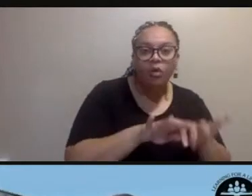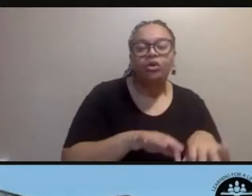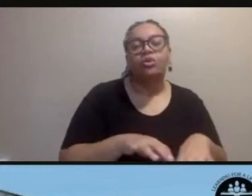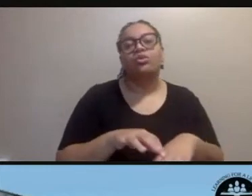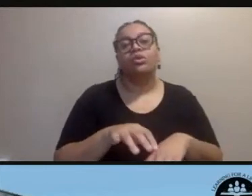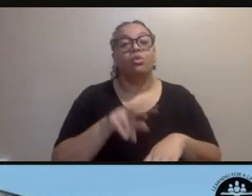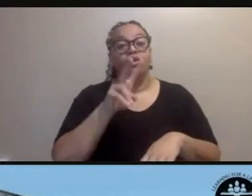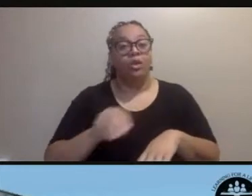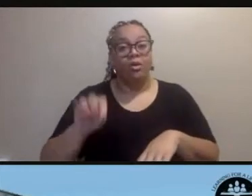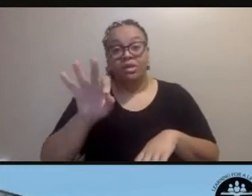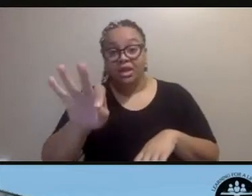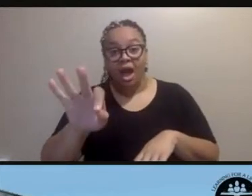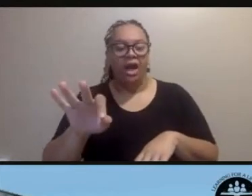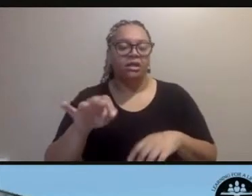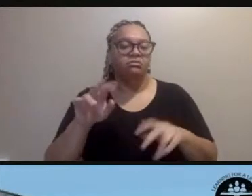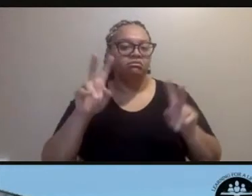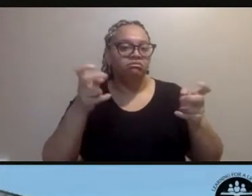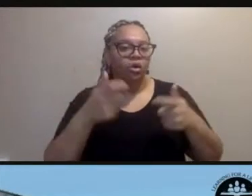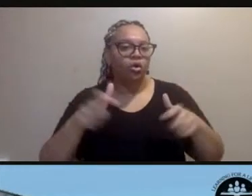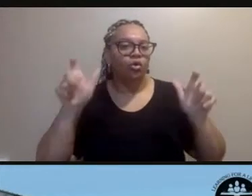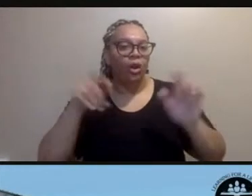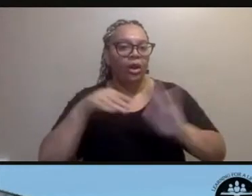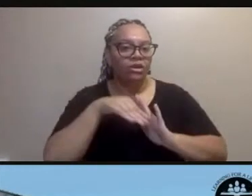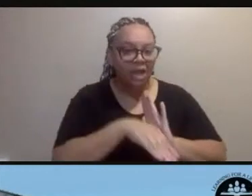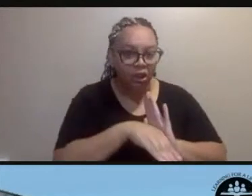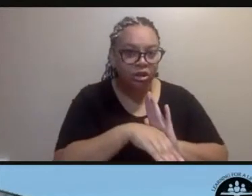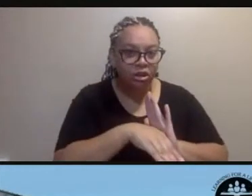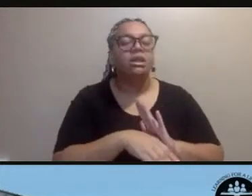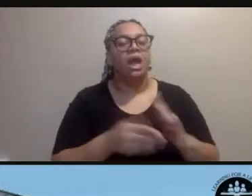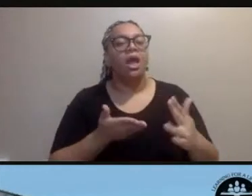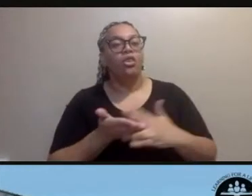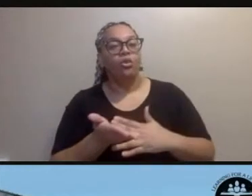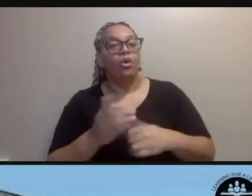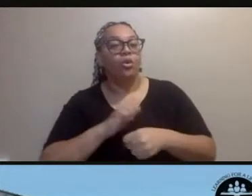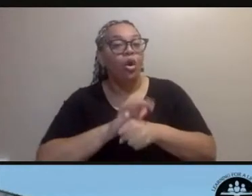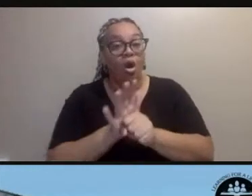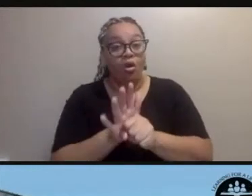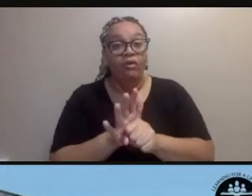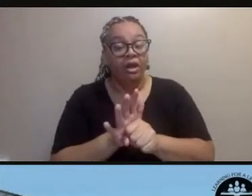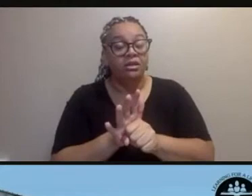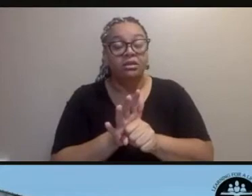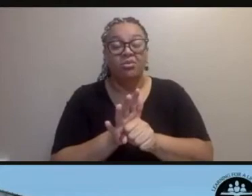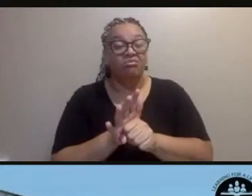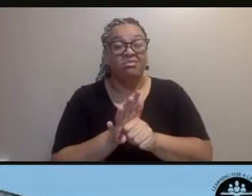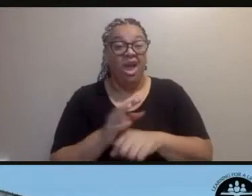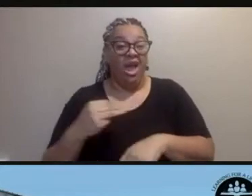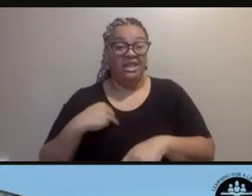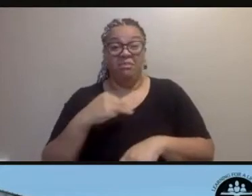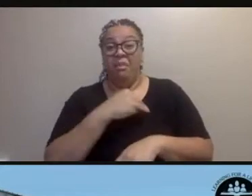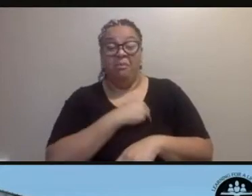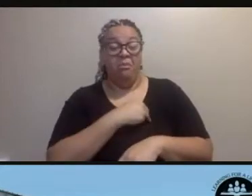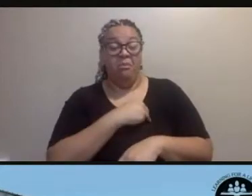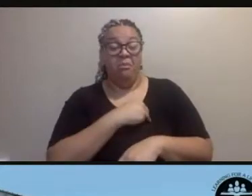ORIGIN OF DIVERSE INTERESTS AND